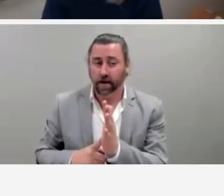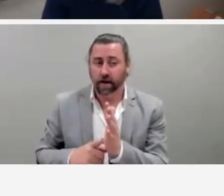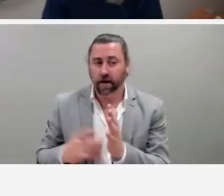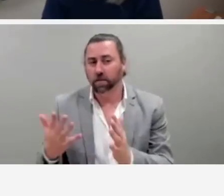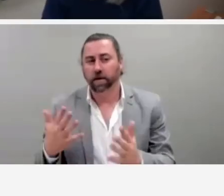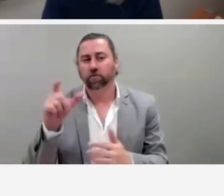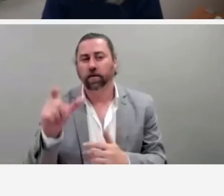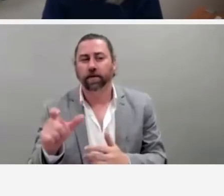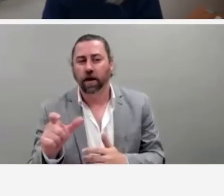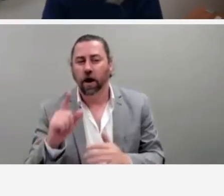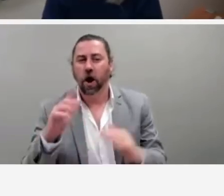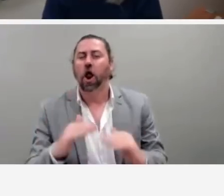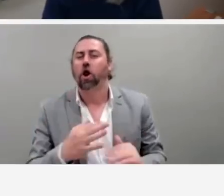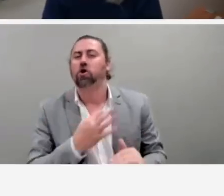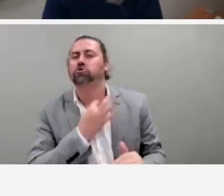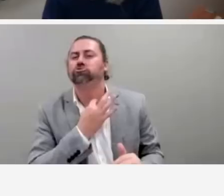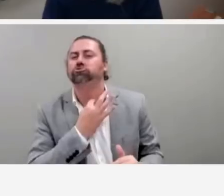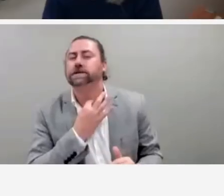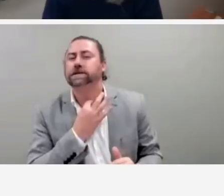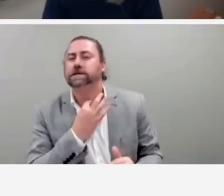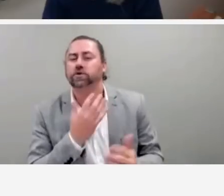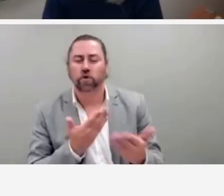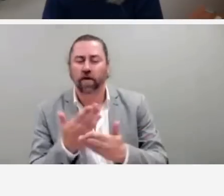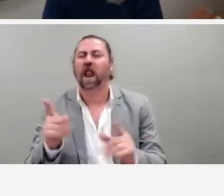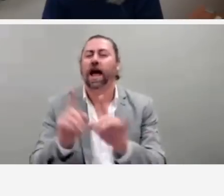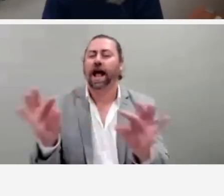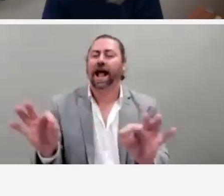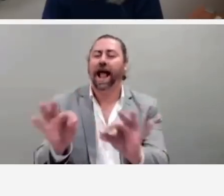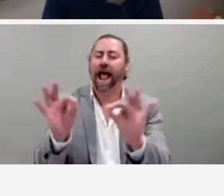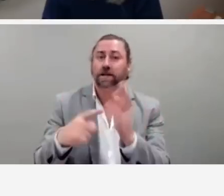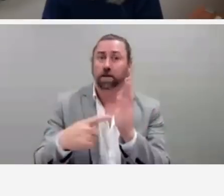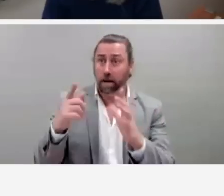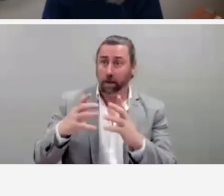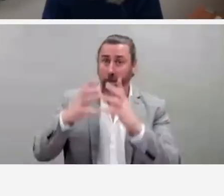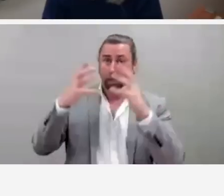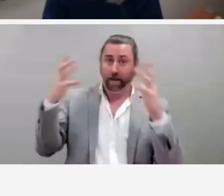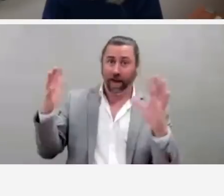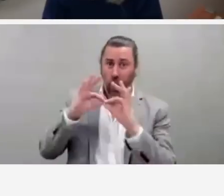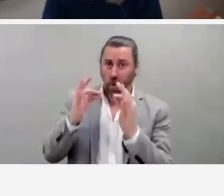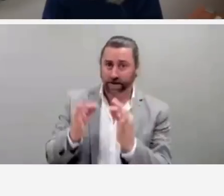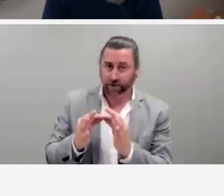only provides low risk services, eg gardening but they are large would you expect all standards to apply at a higher regulatory activity?